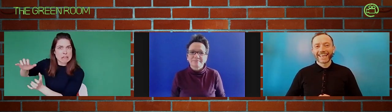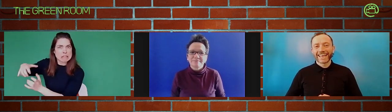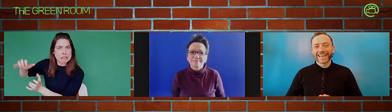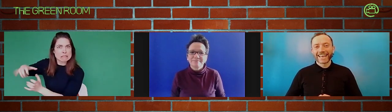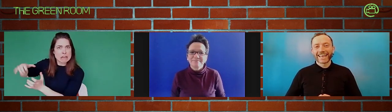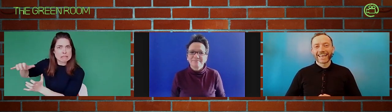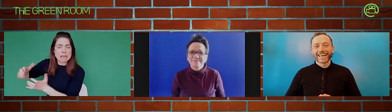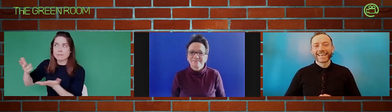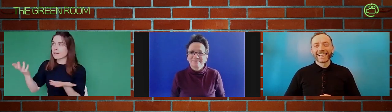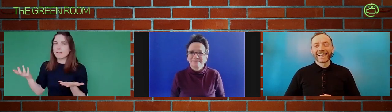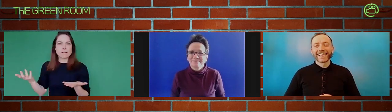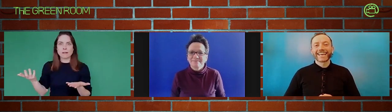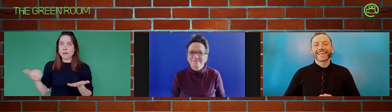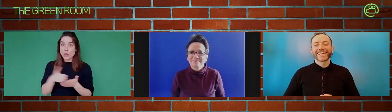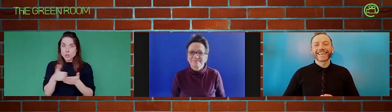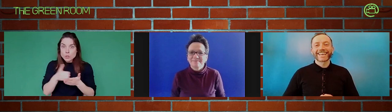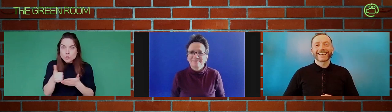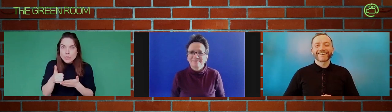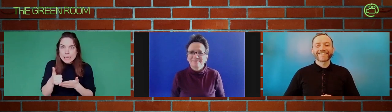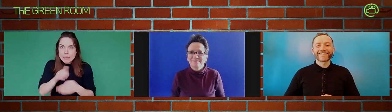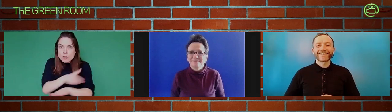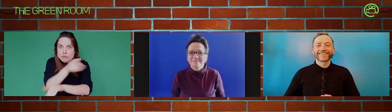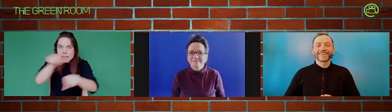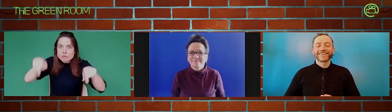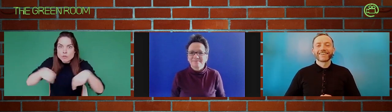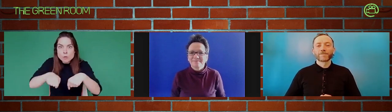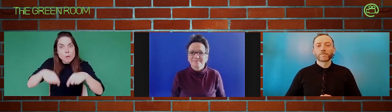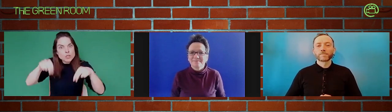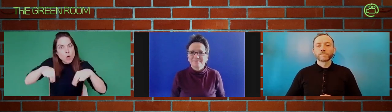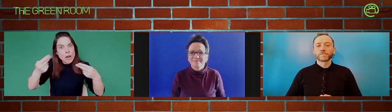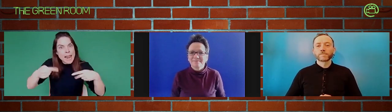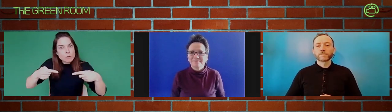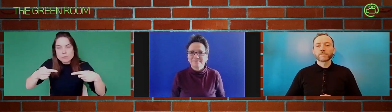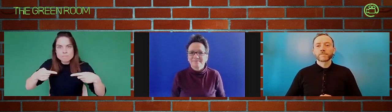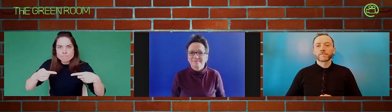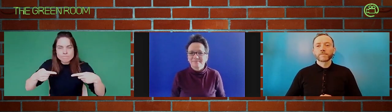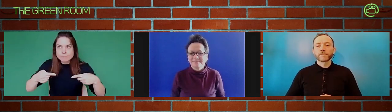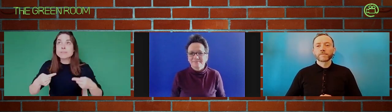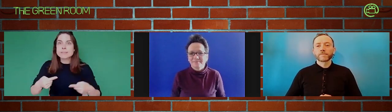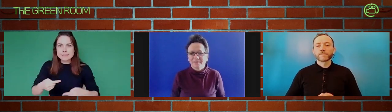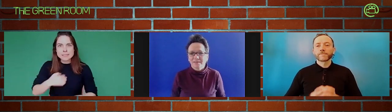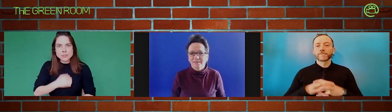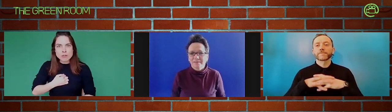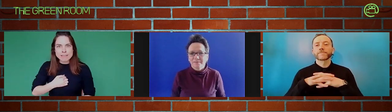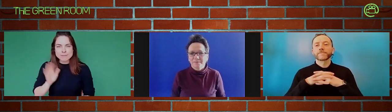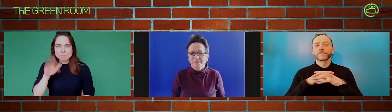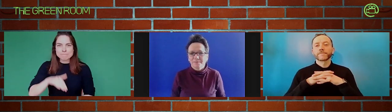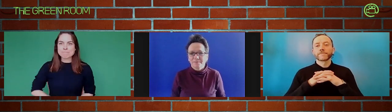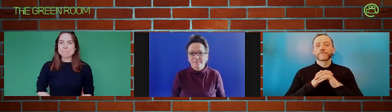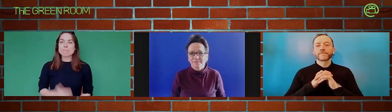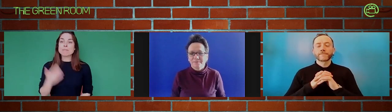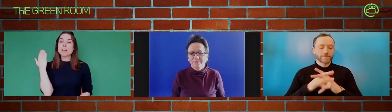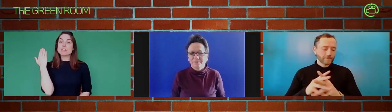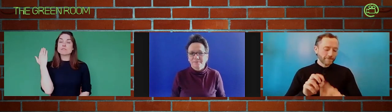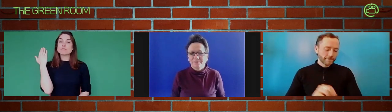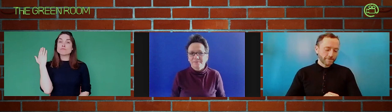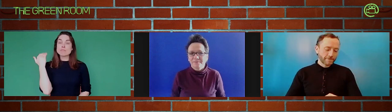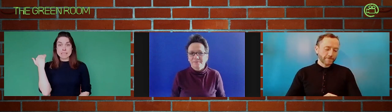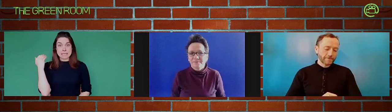Room. So sorry. So yeah we've recently been having a lot of conversations around graduates finishing their training